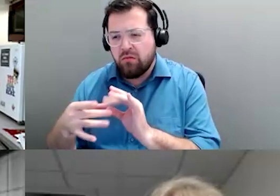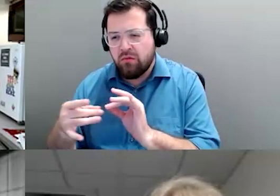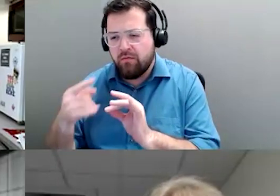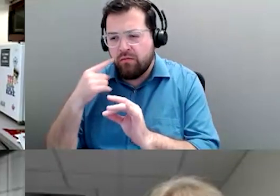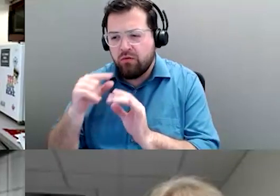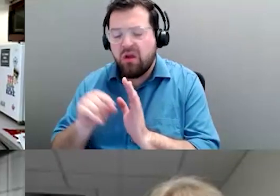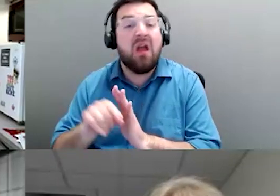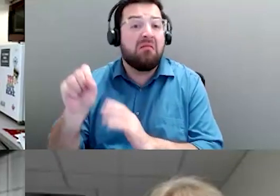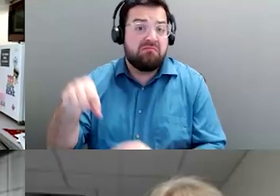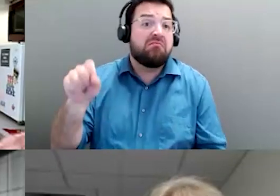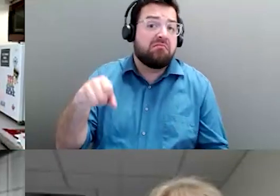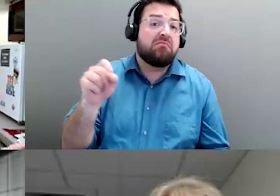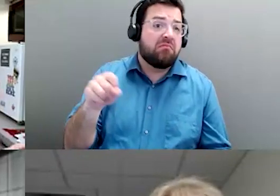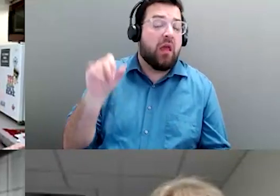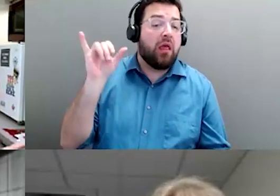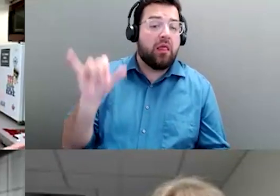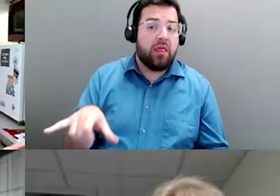That's also an alternative way.